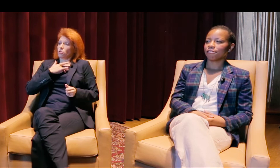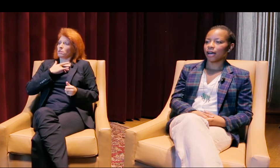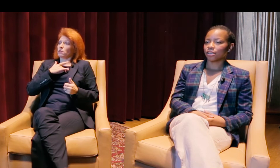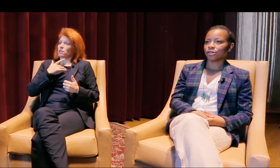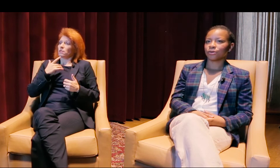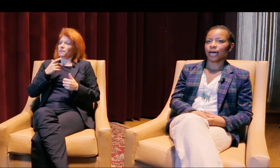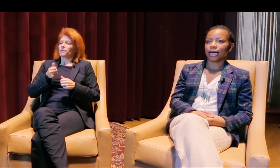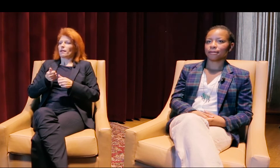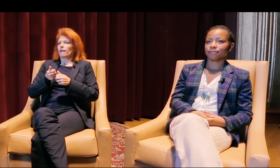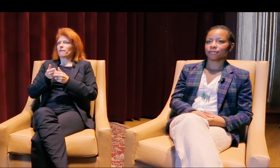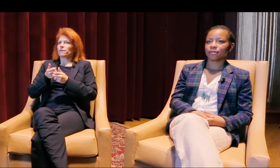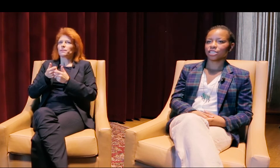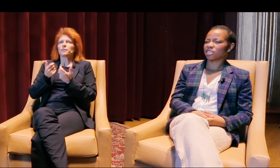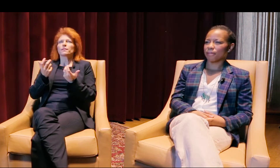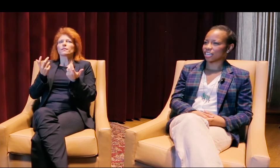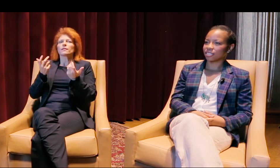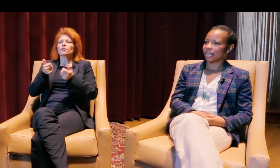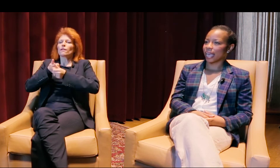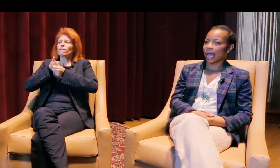and follow just the passion that I have